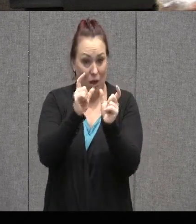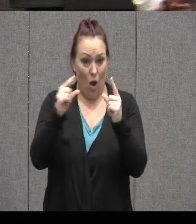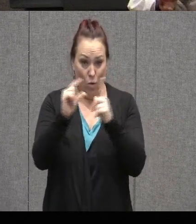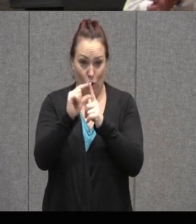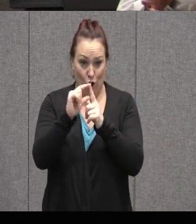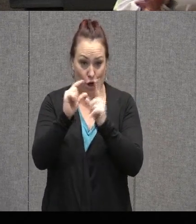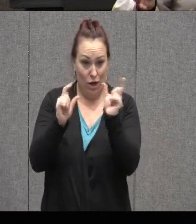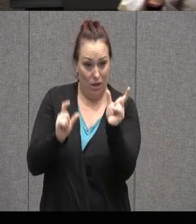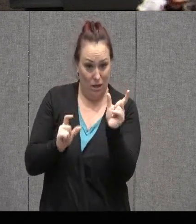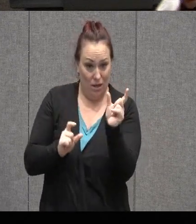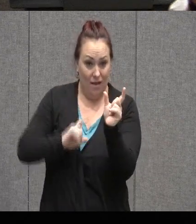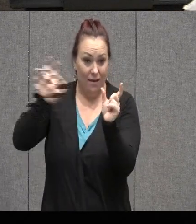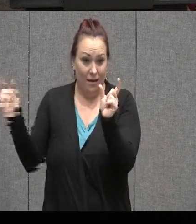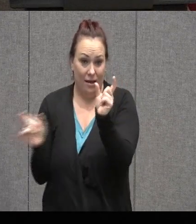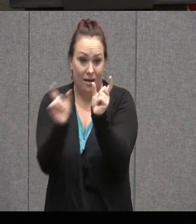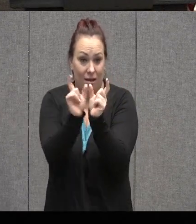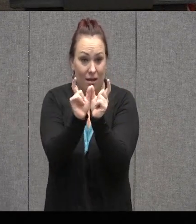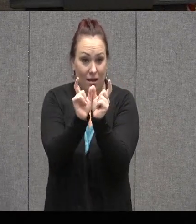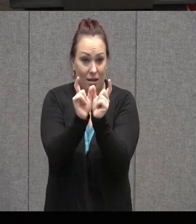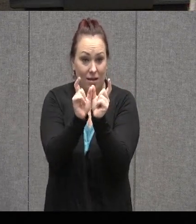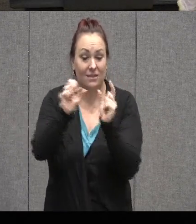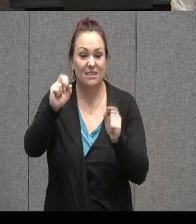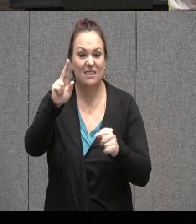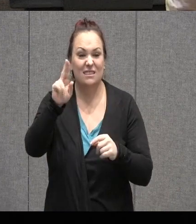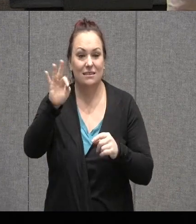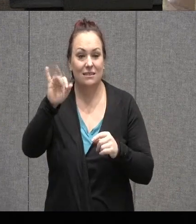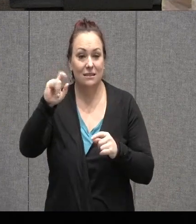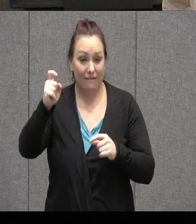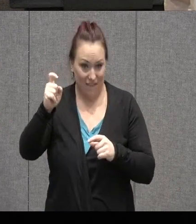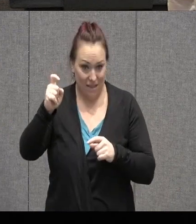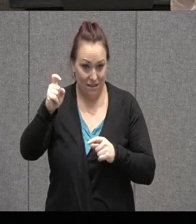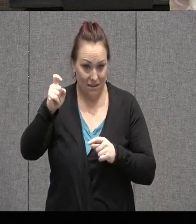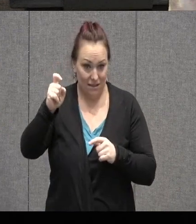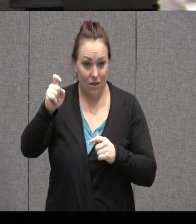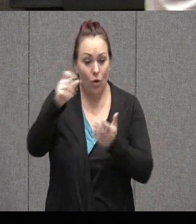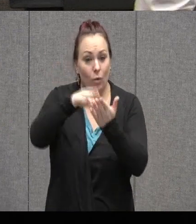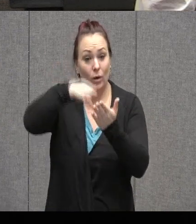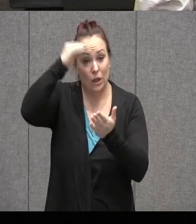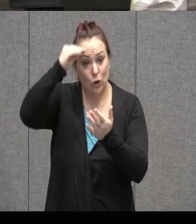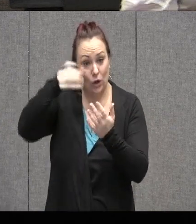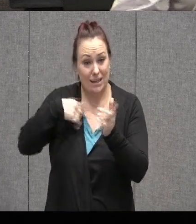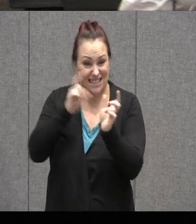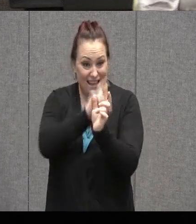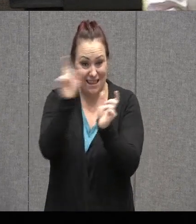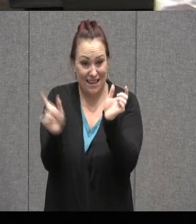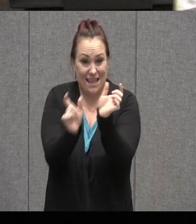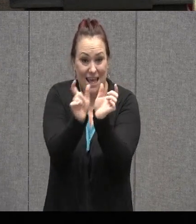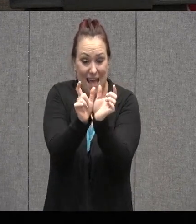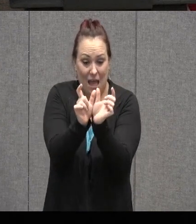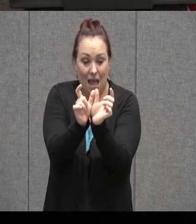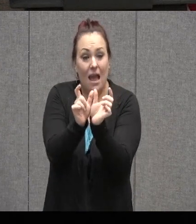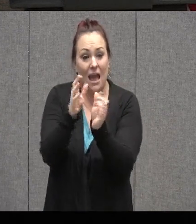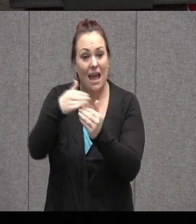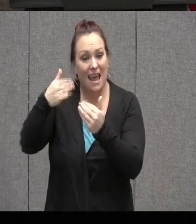We learned that suffixes go at the end of words to change the meaning.